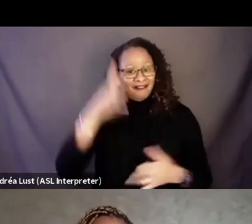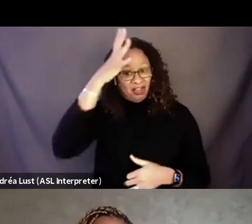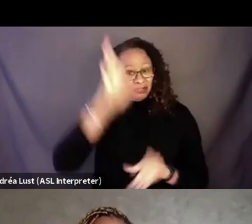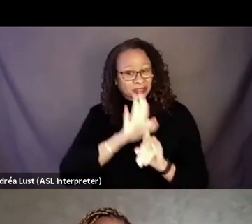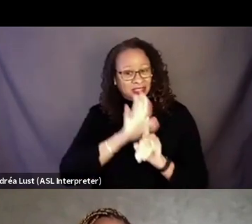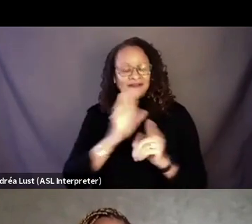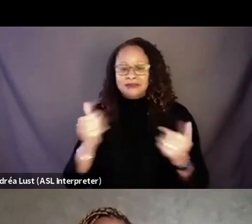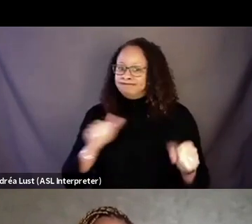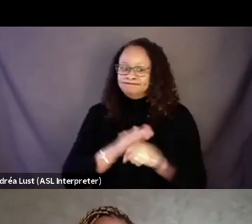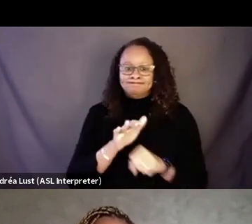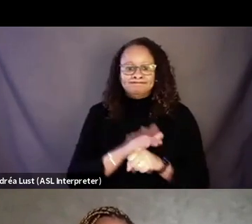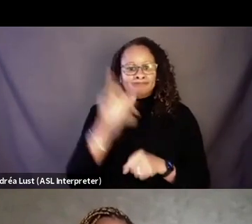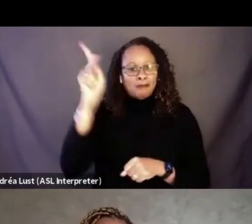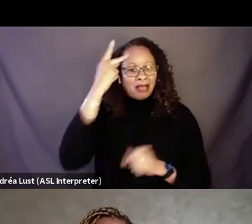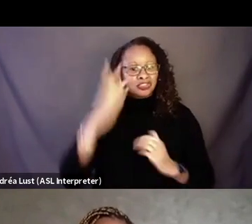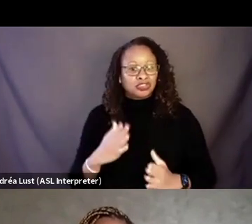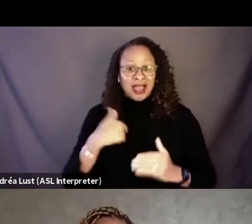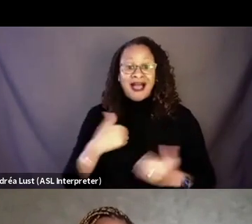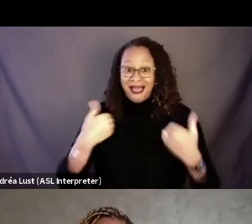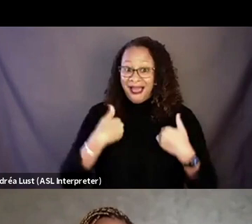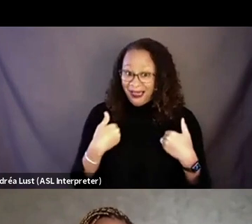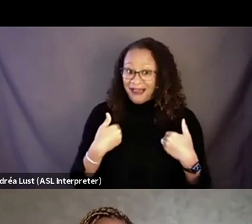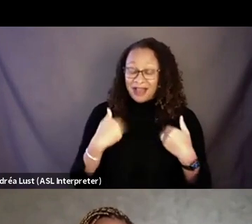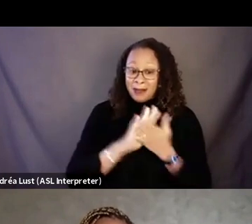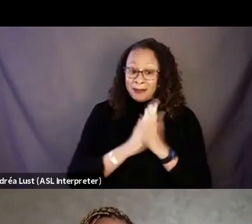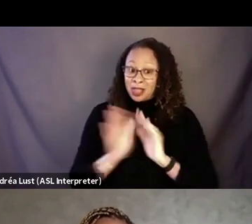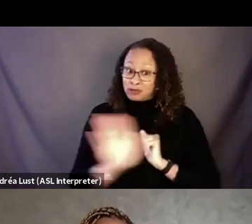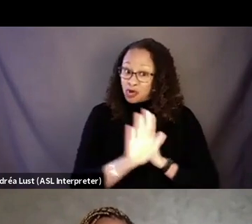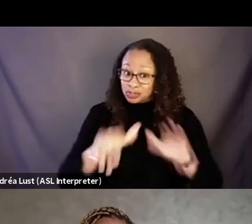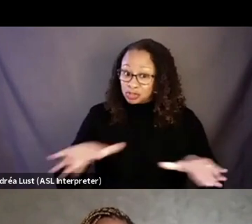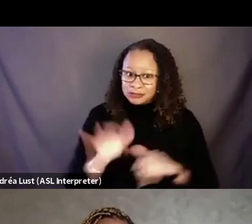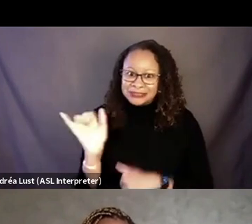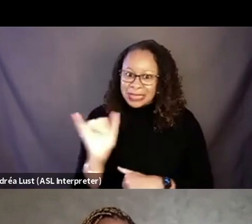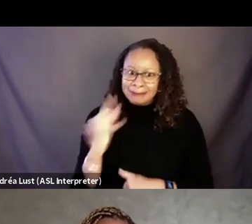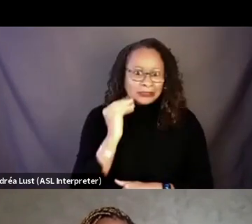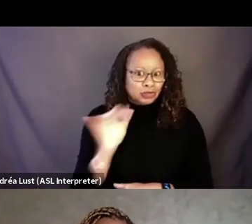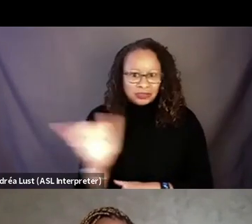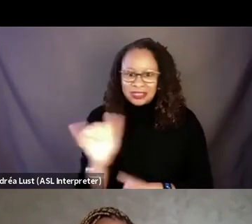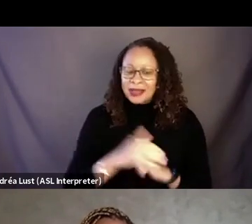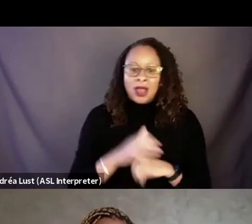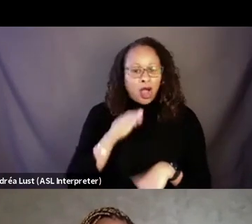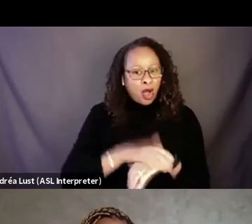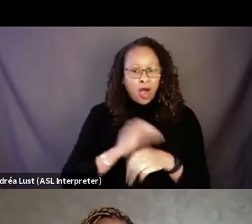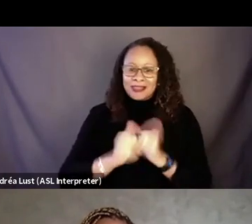and I had been your children, Bonnie and Njeri I had been on the campaign trail with my father.